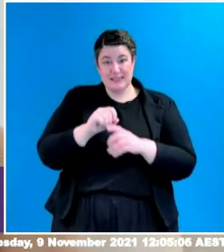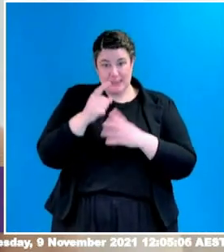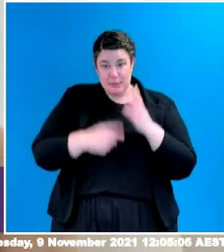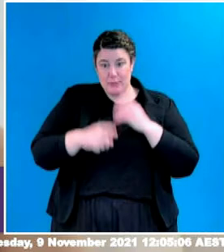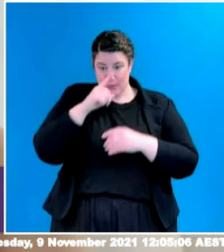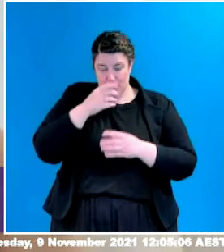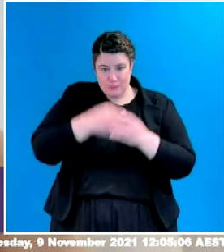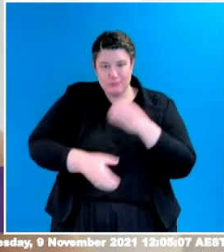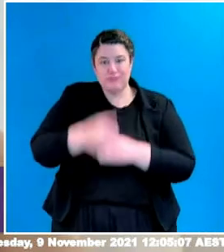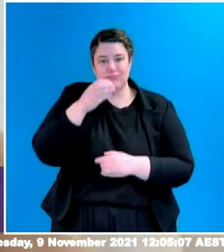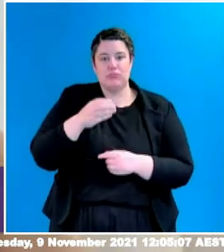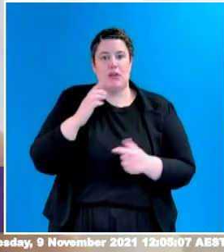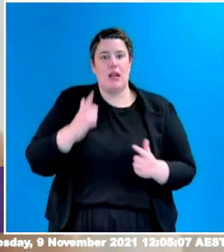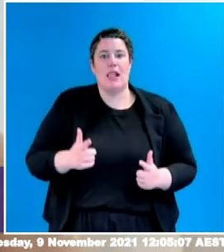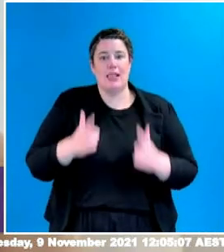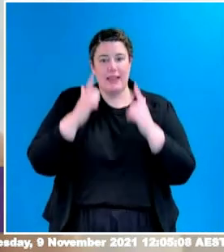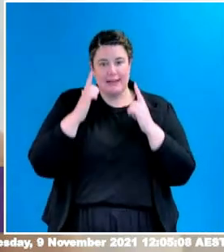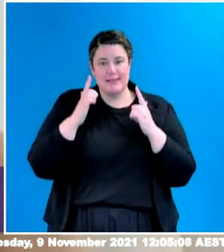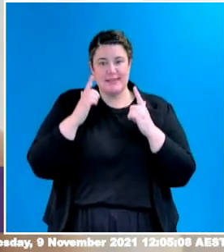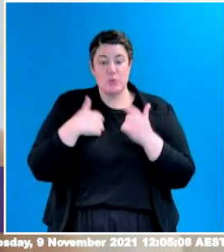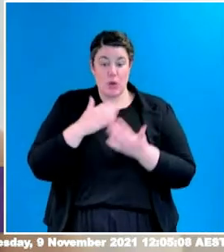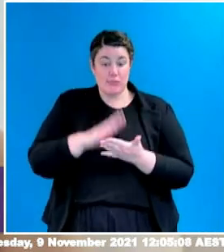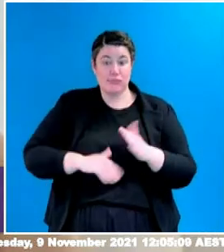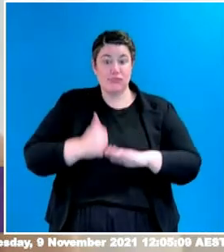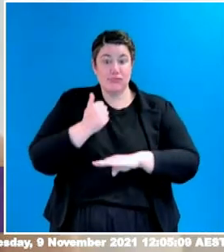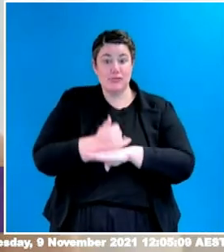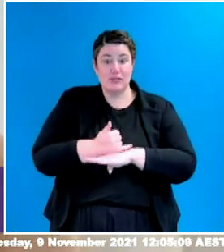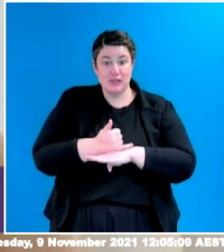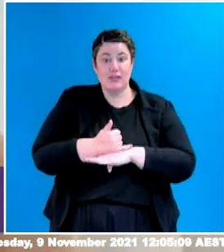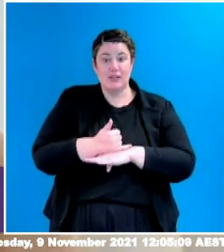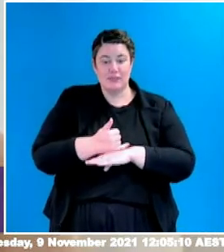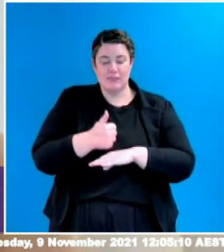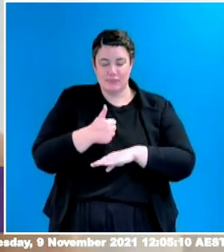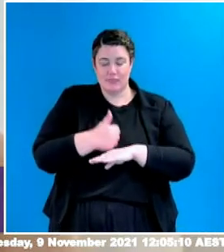Disability Leadership Institute in 2016.